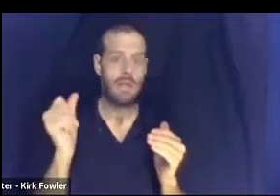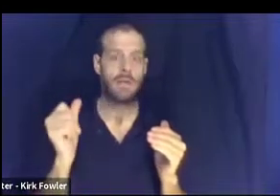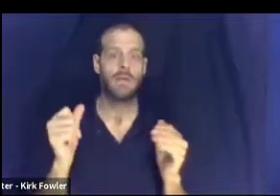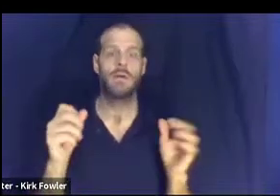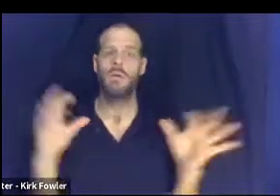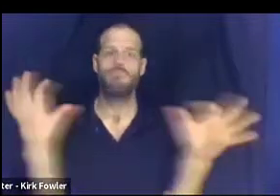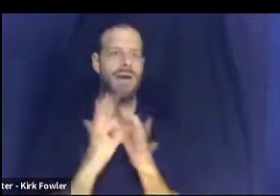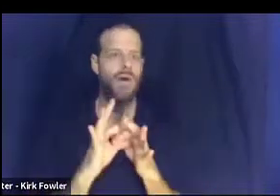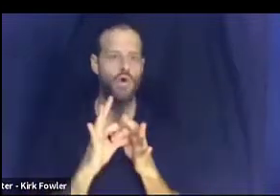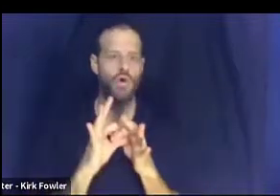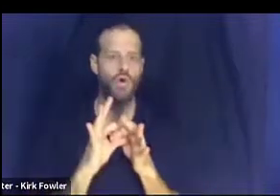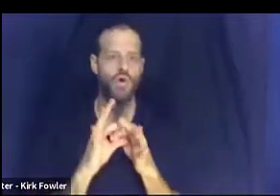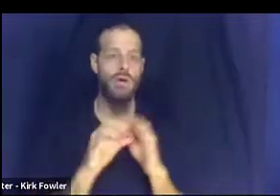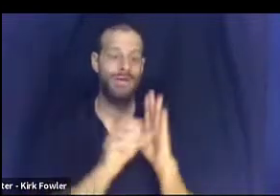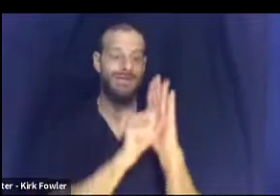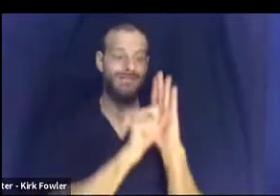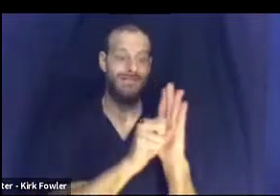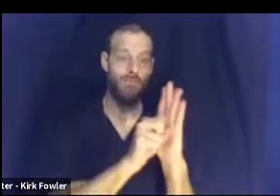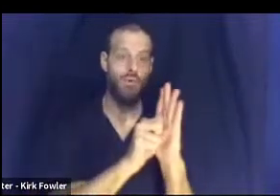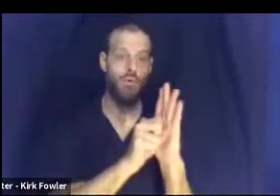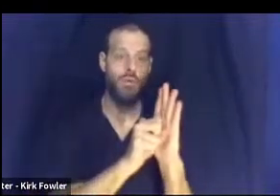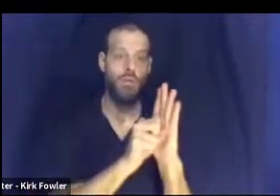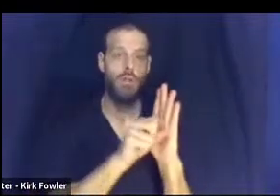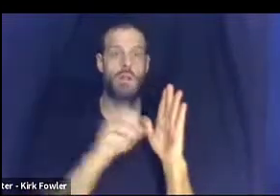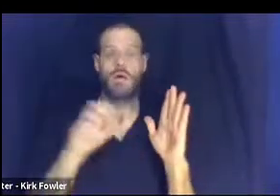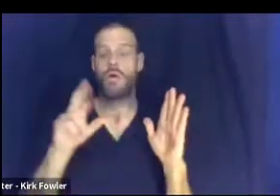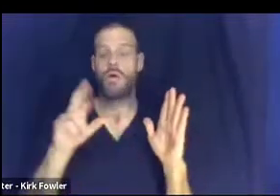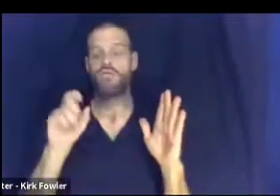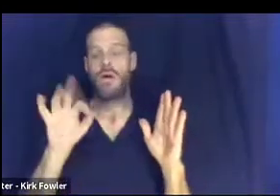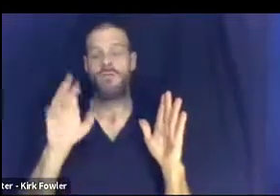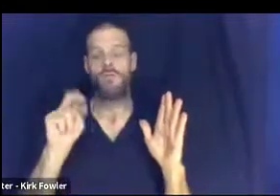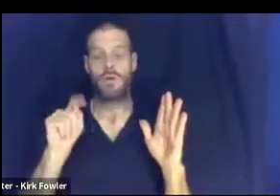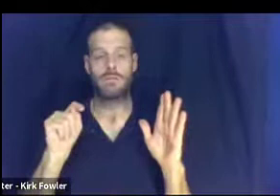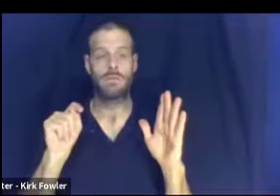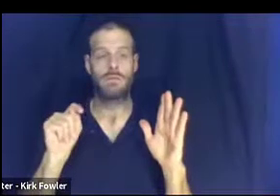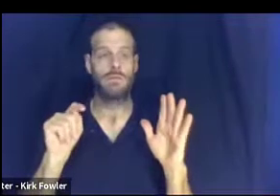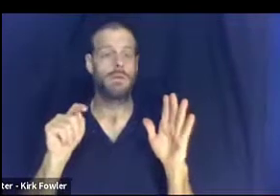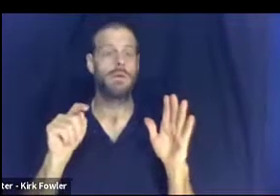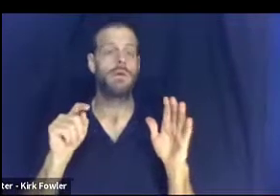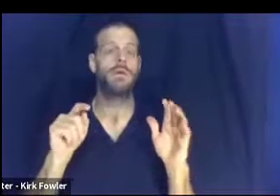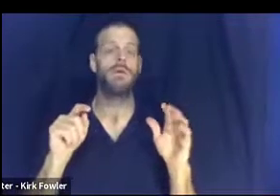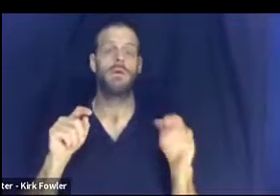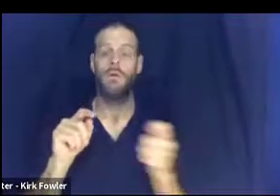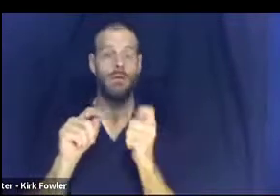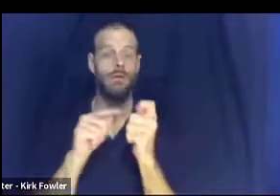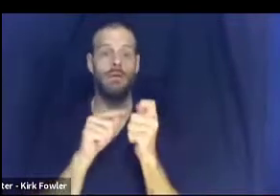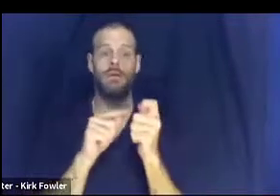go to the activity or bring out the thing that it refers to. You don't want too much time to go by